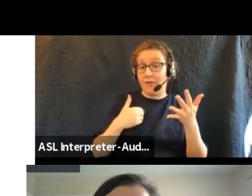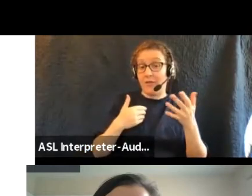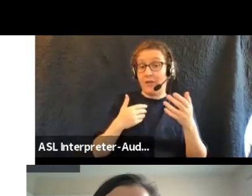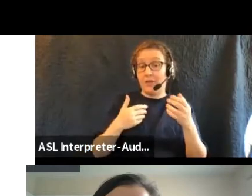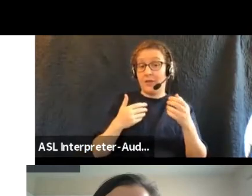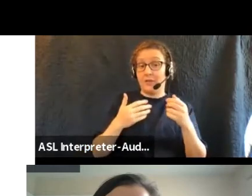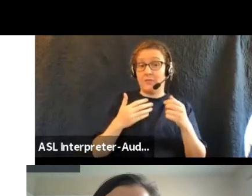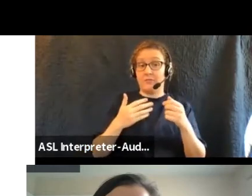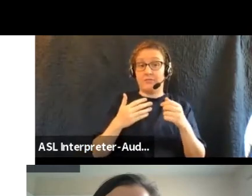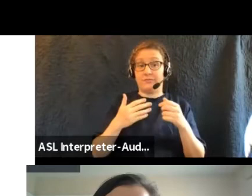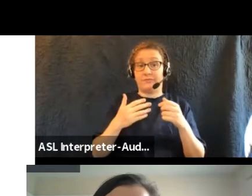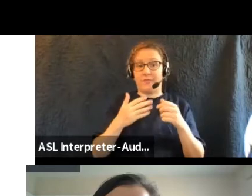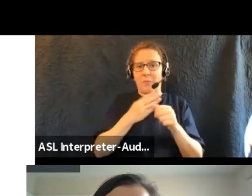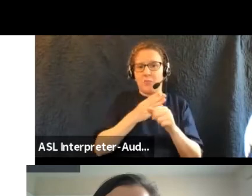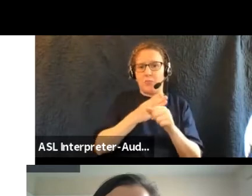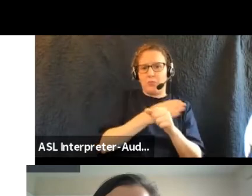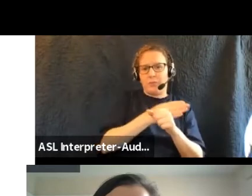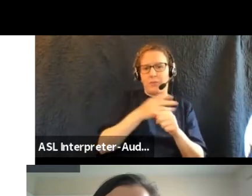time period.